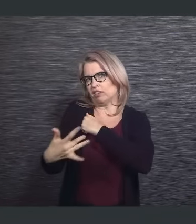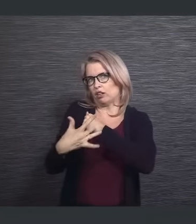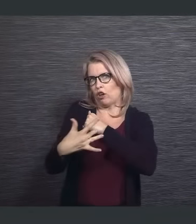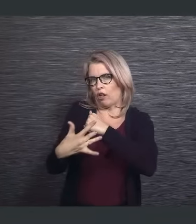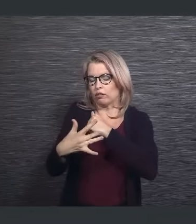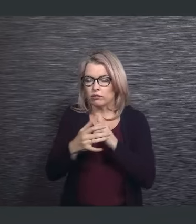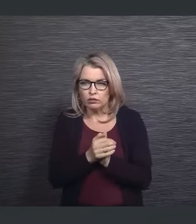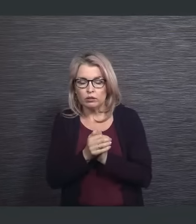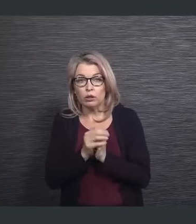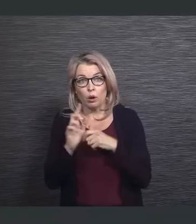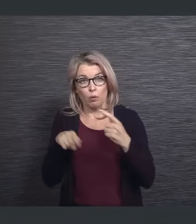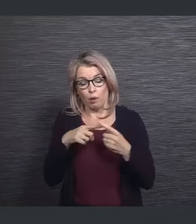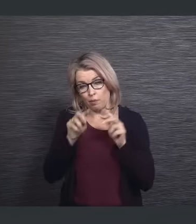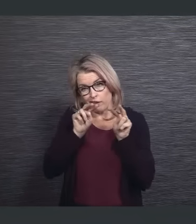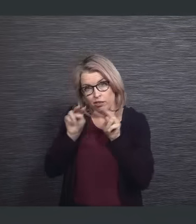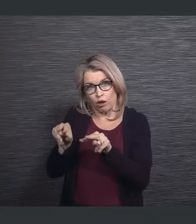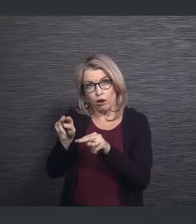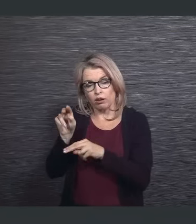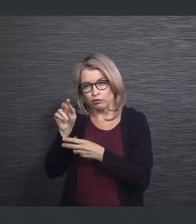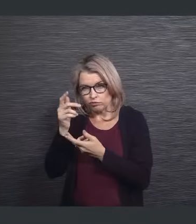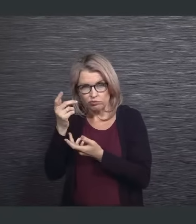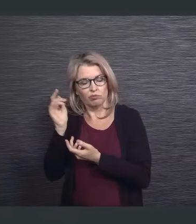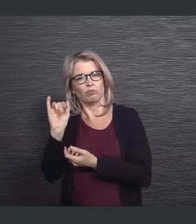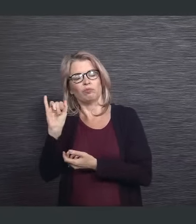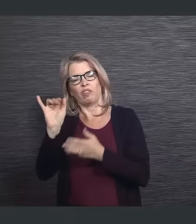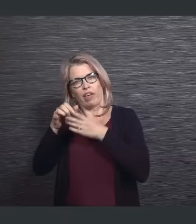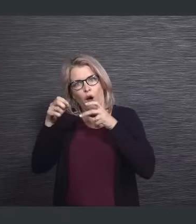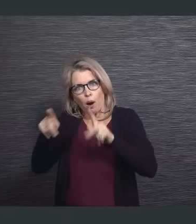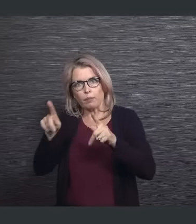When we look at the opportunity to transform